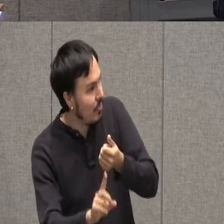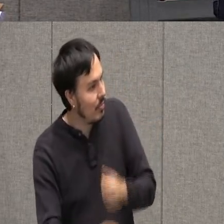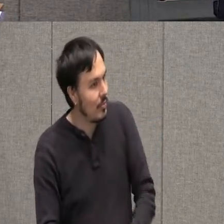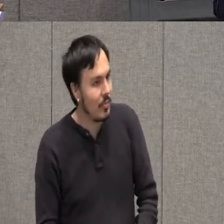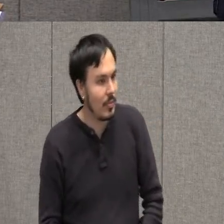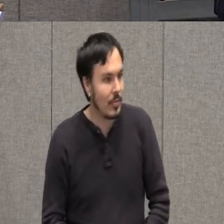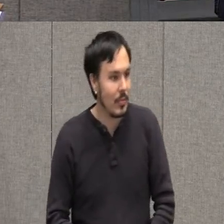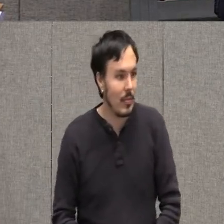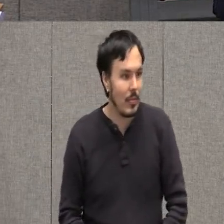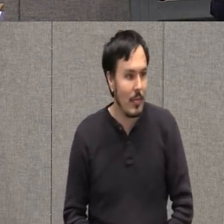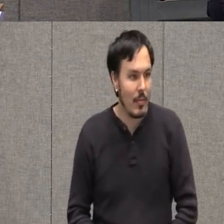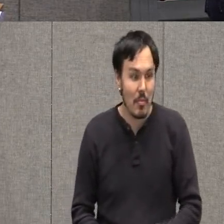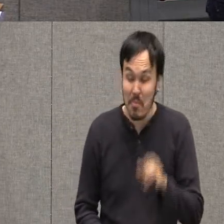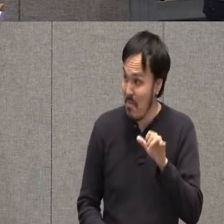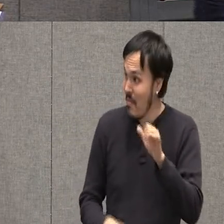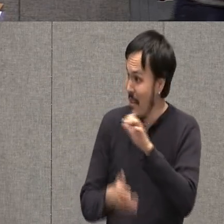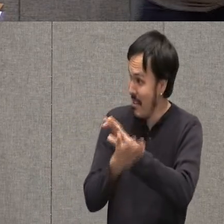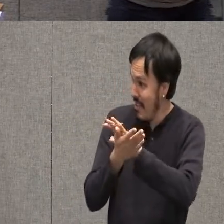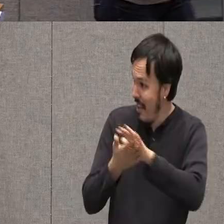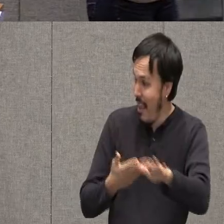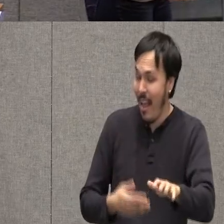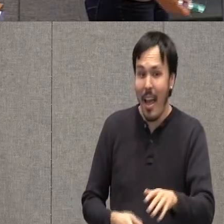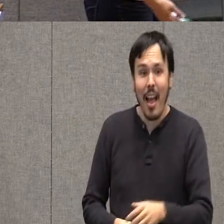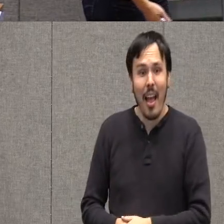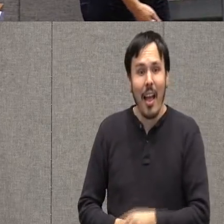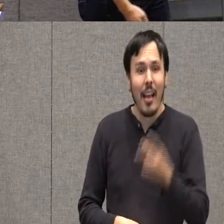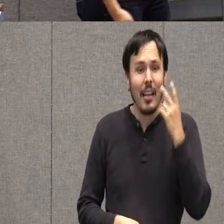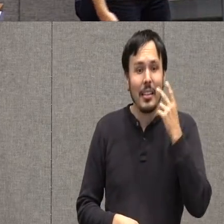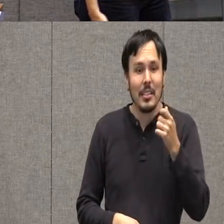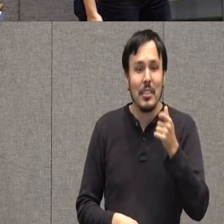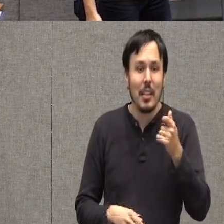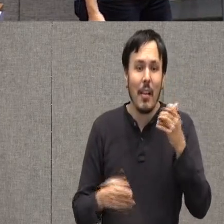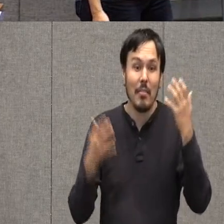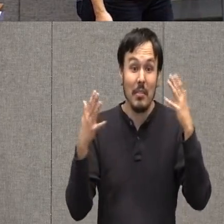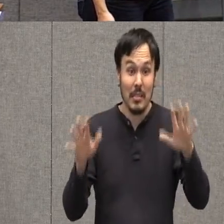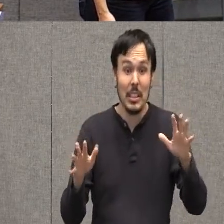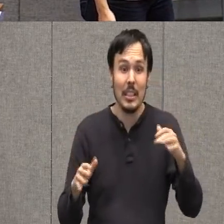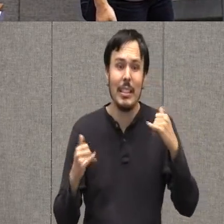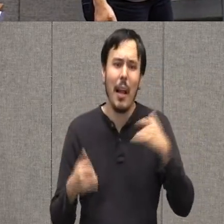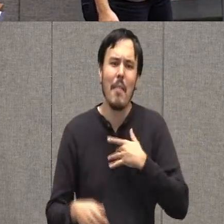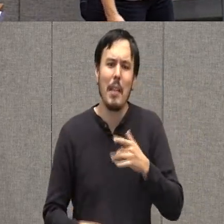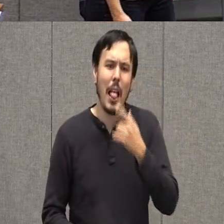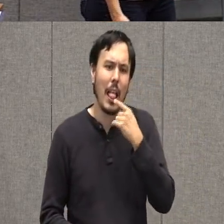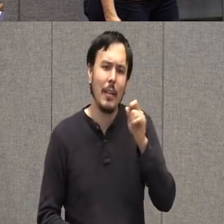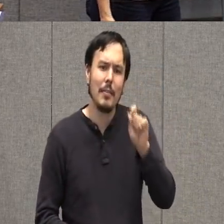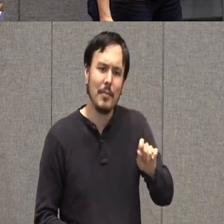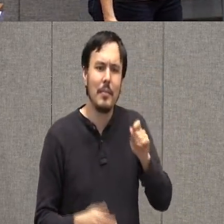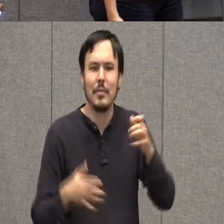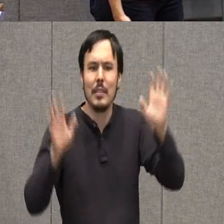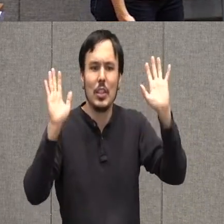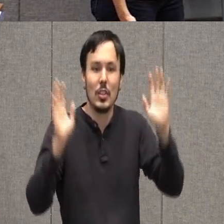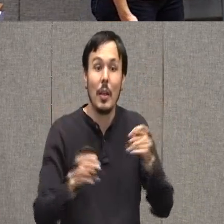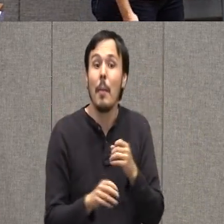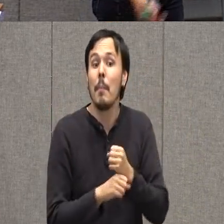That is fantastic. And see how it just finishes it and it just makes it feel complete? It's super important to sign your artwork